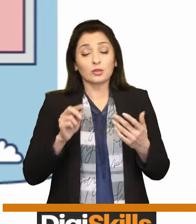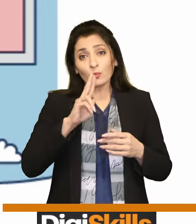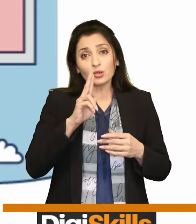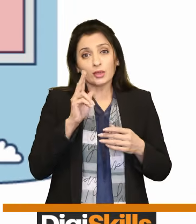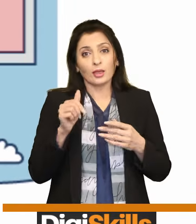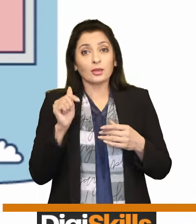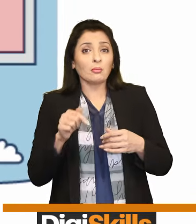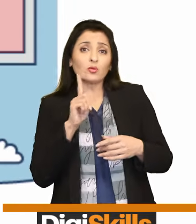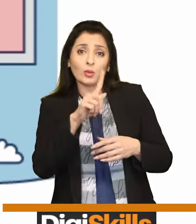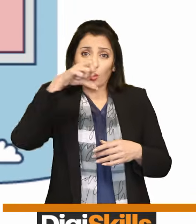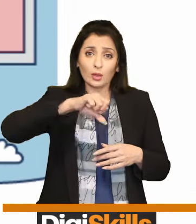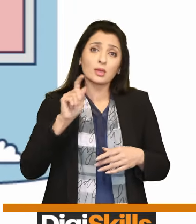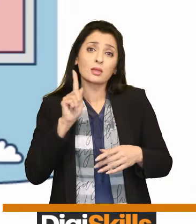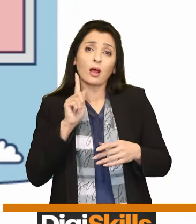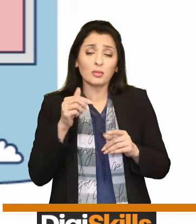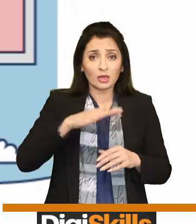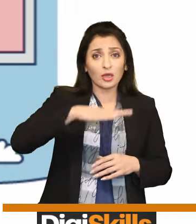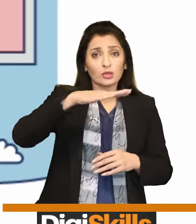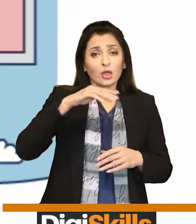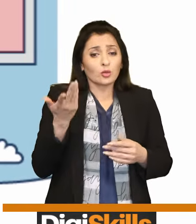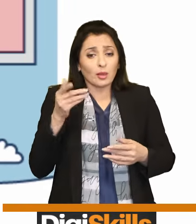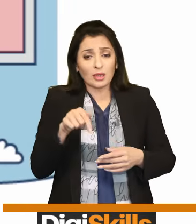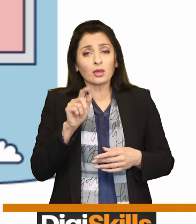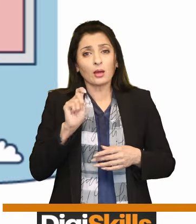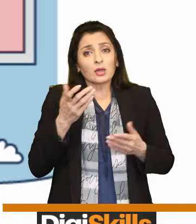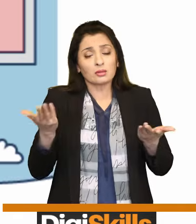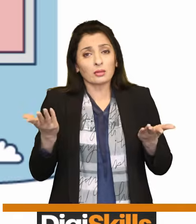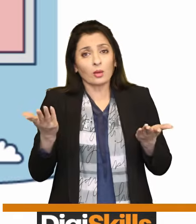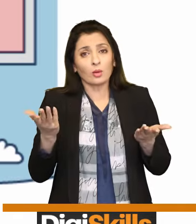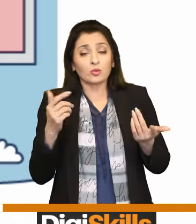A lot of people ask me, ‘I am only 19 years old, can I do freelance’?